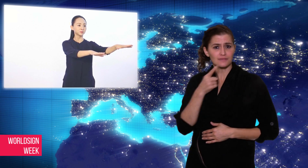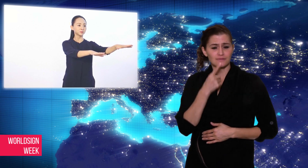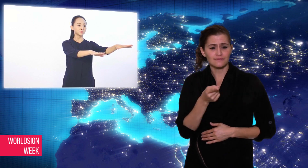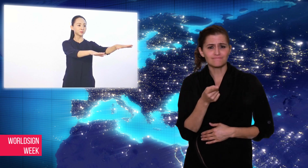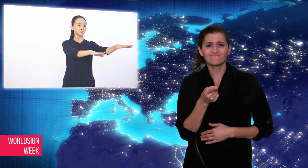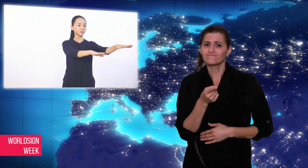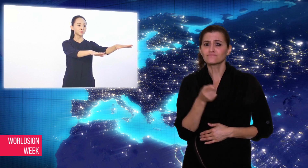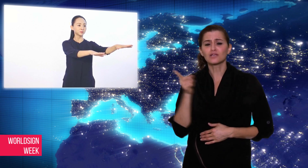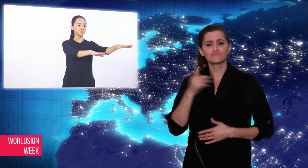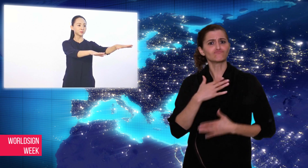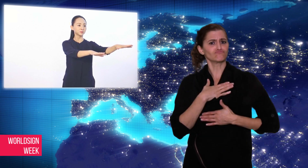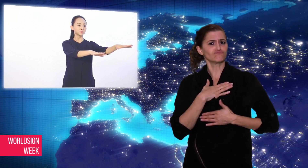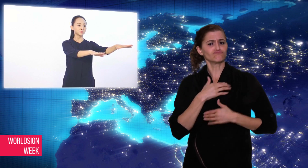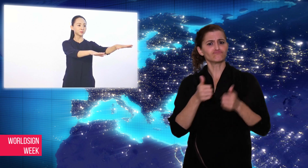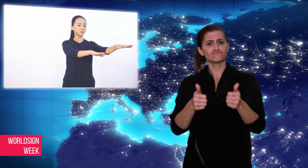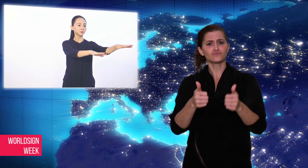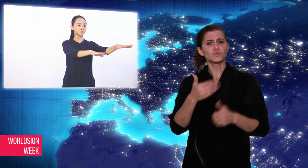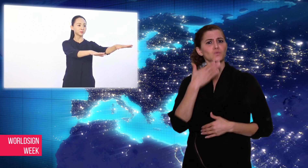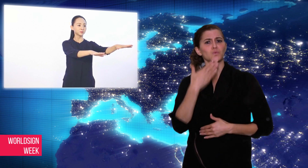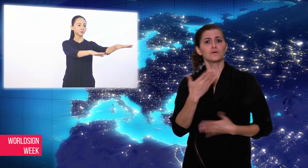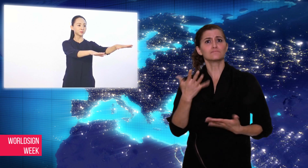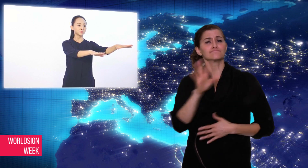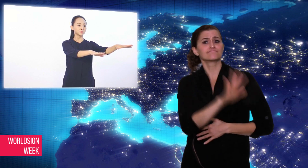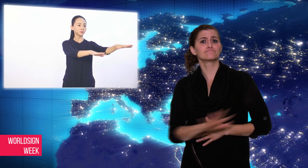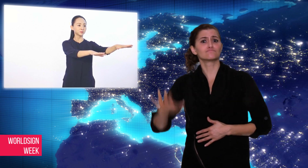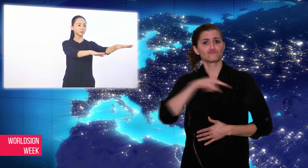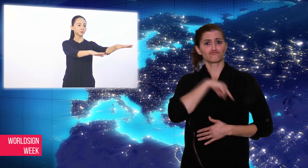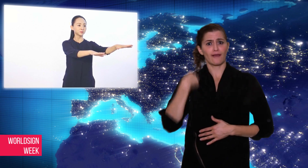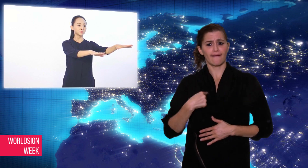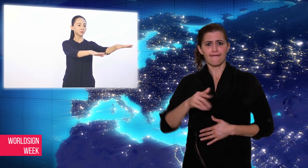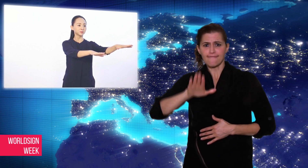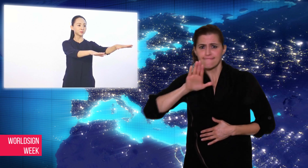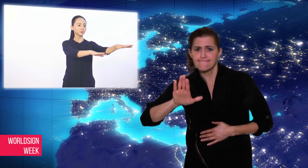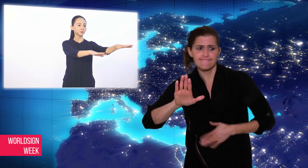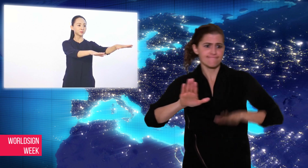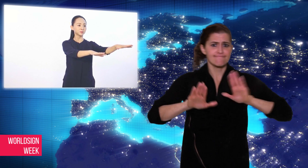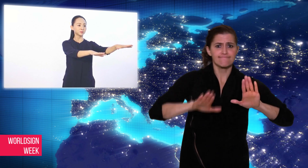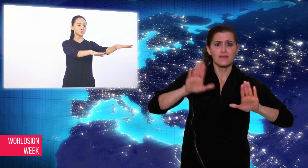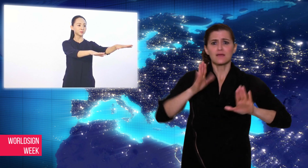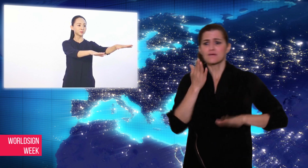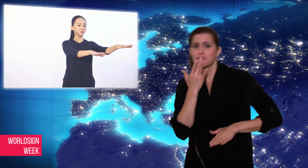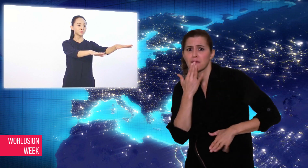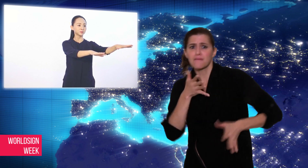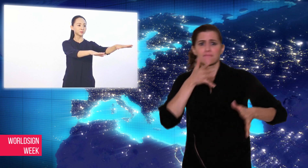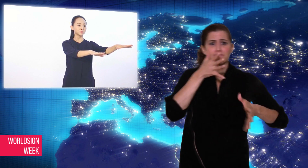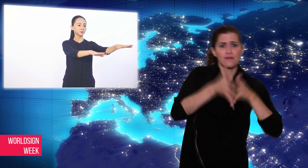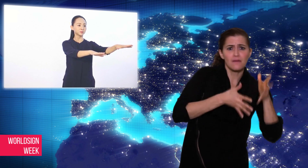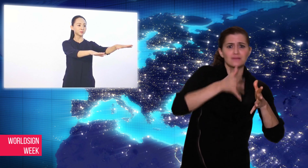at Fudan University said she supports